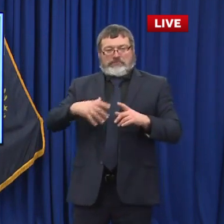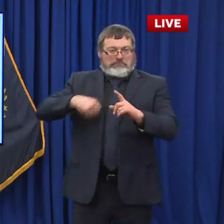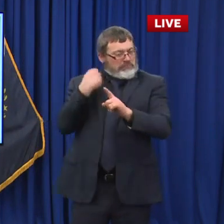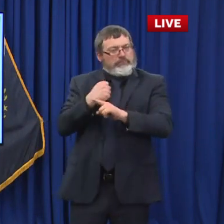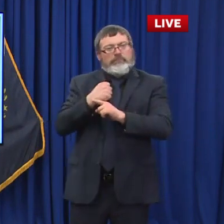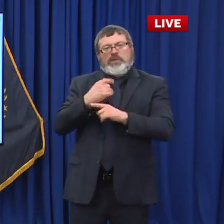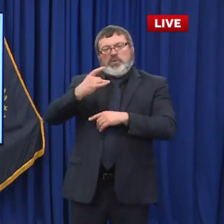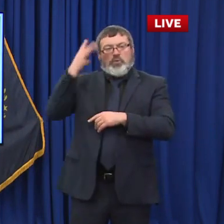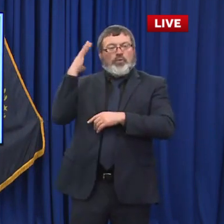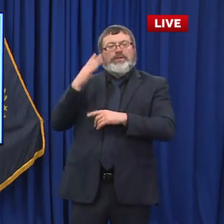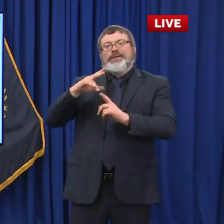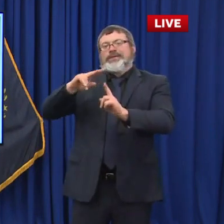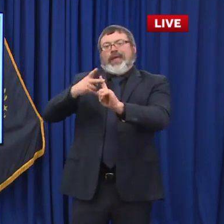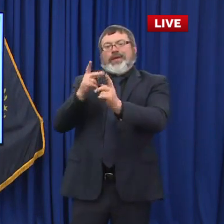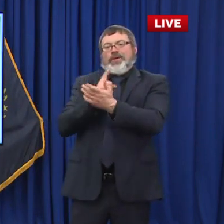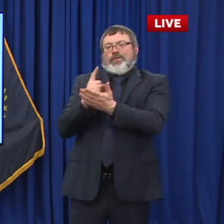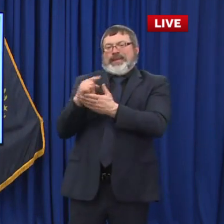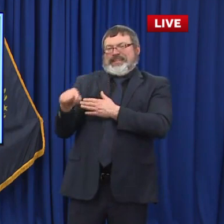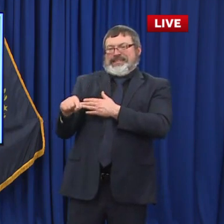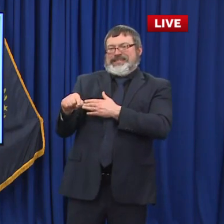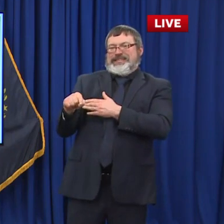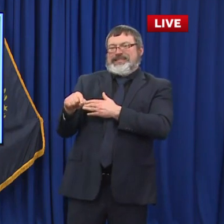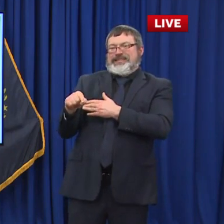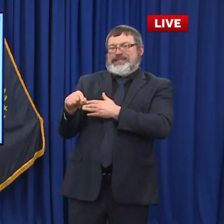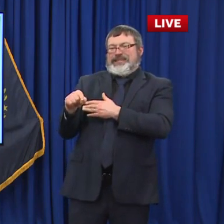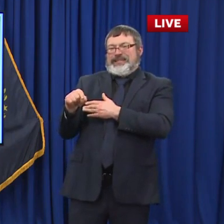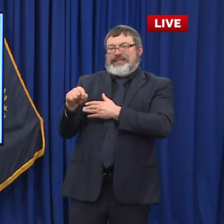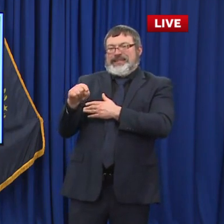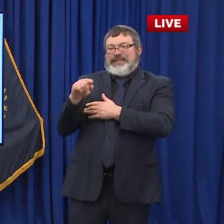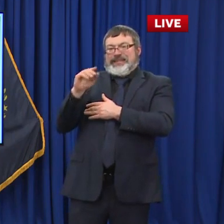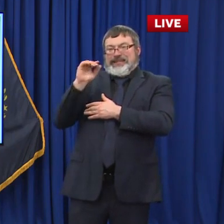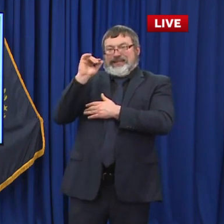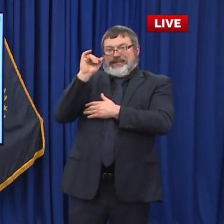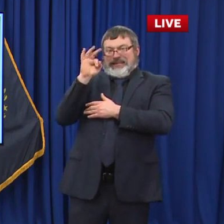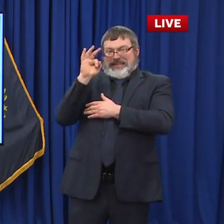THE SYMPTOMS ARE WORSE IN THE SECOND WEEK WHICH DRIVES HOSPITALIZATIONS.